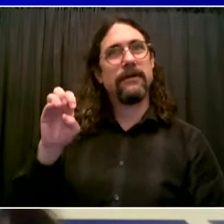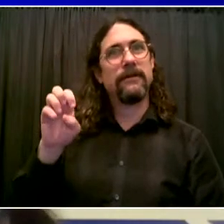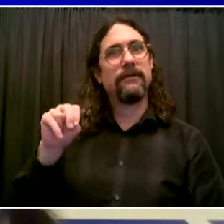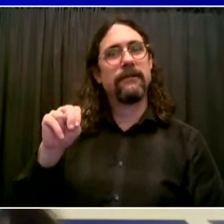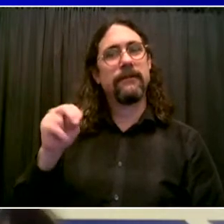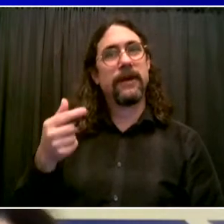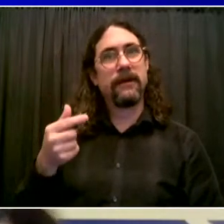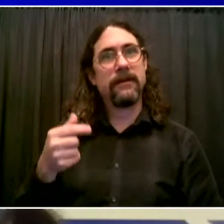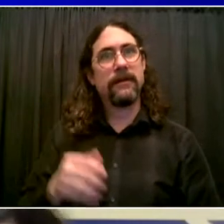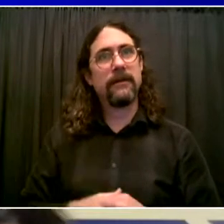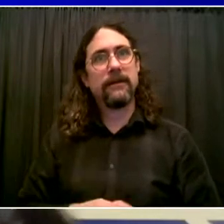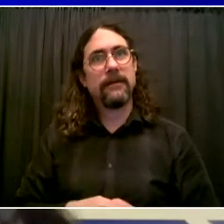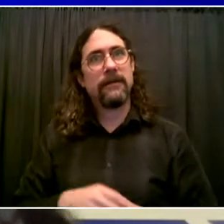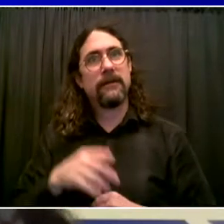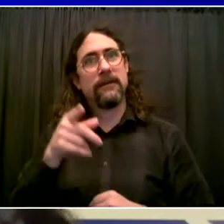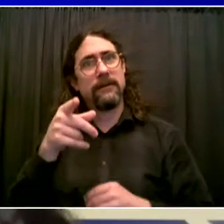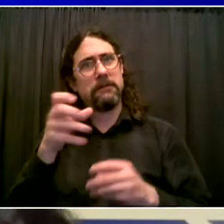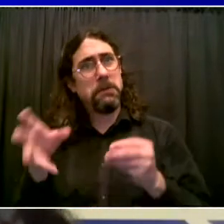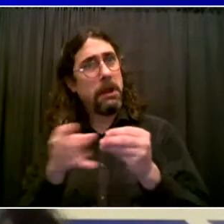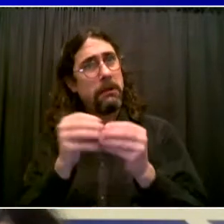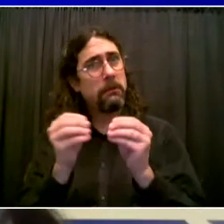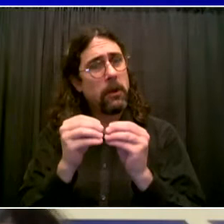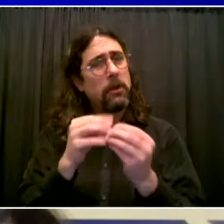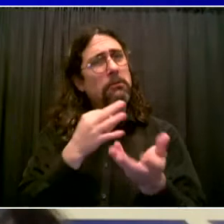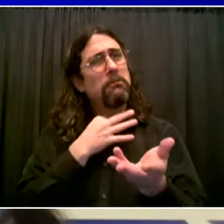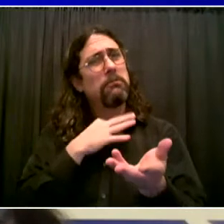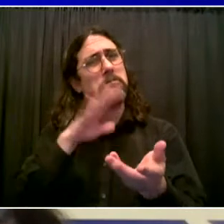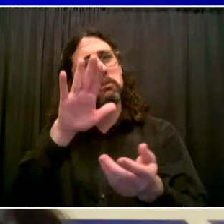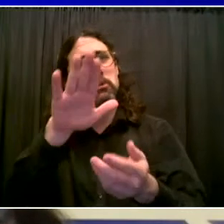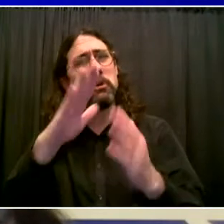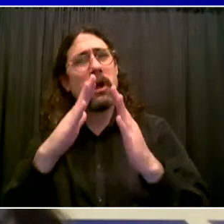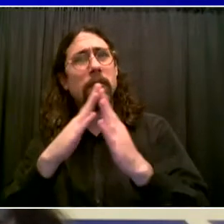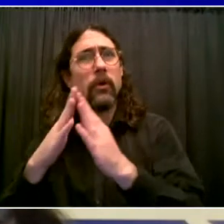ASK YOU TTO GIVE FOLKS A SENSE OF HOW IMPORTANT IT IS TO HAVE A VACCINATION SITE